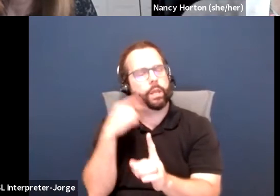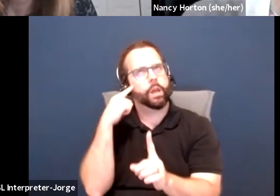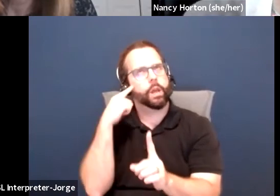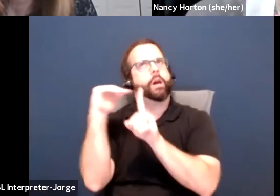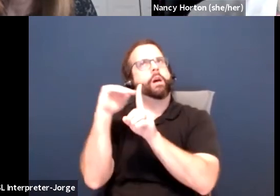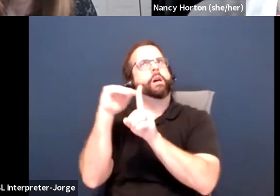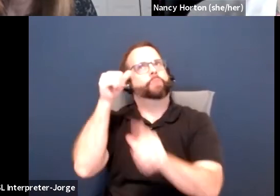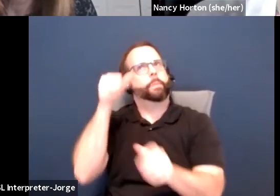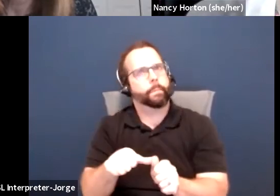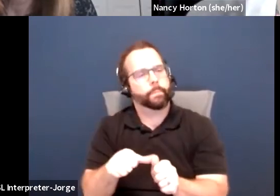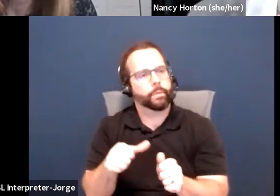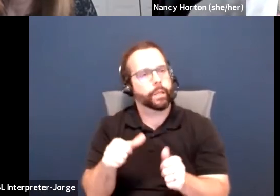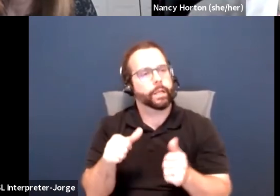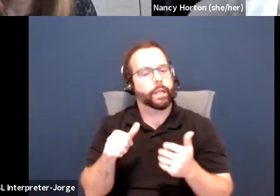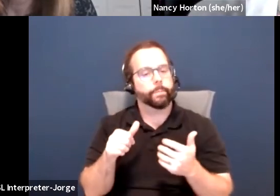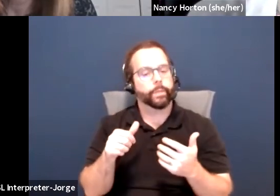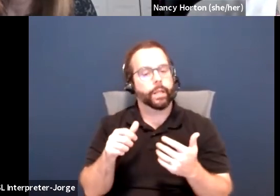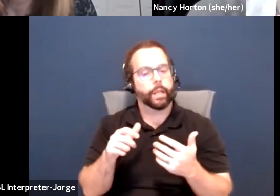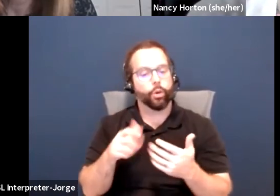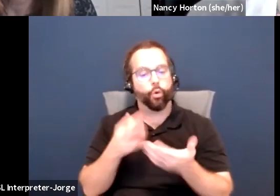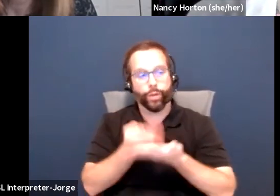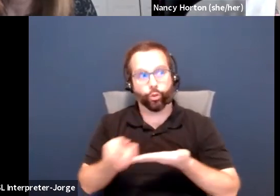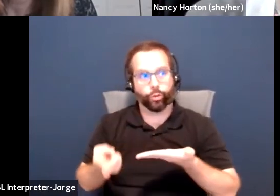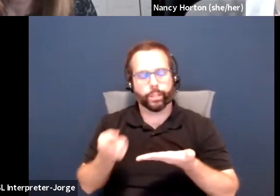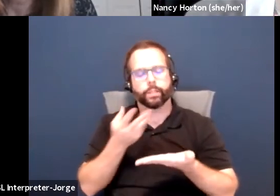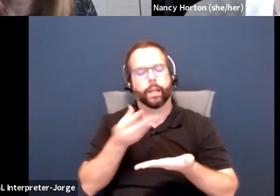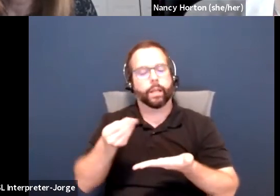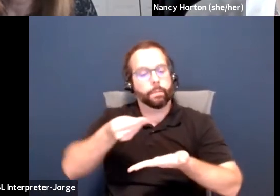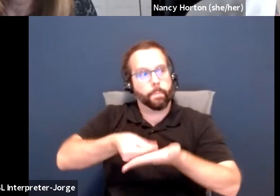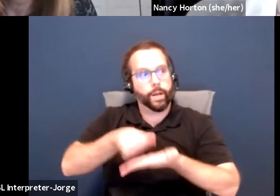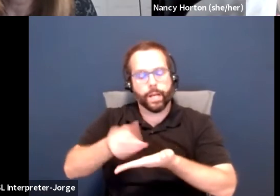folks that, you know, to sort of make